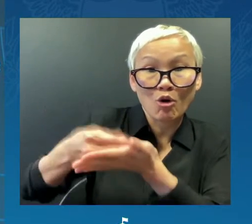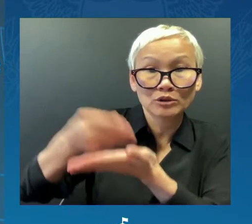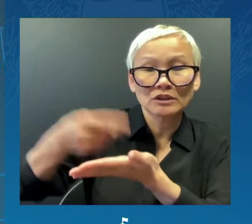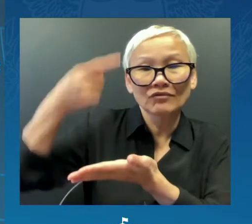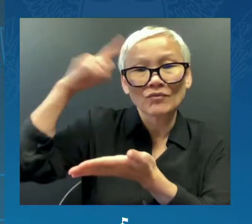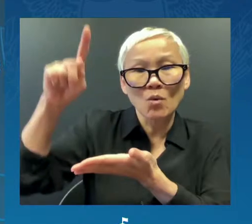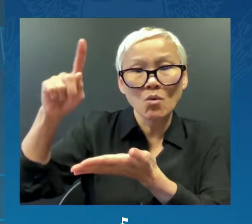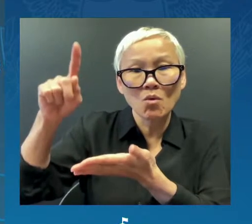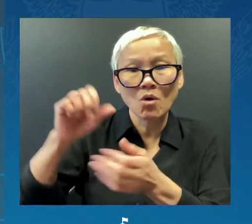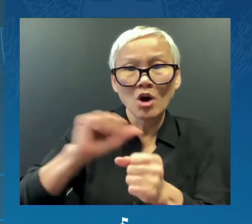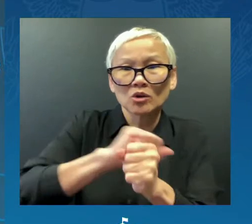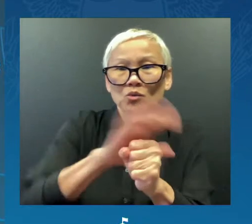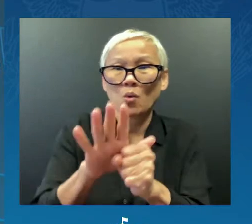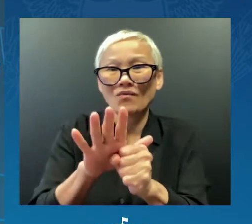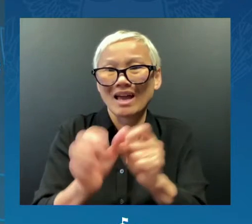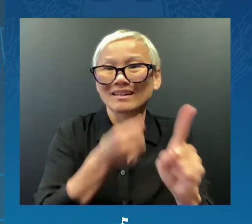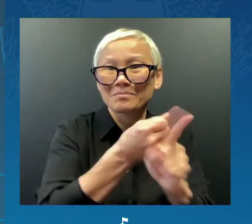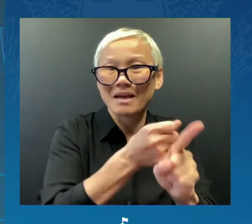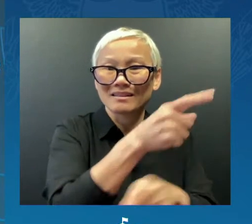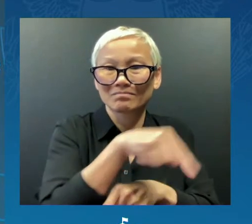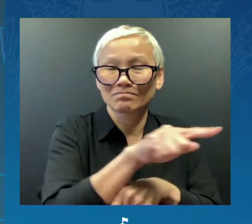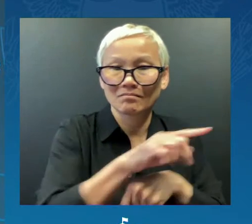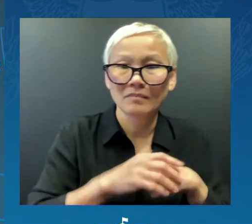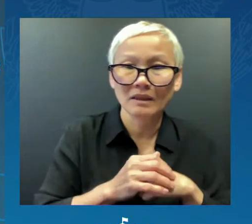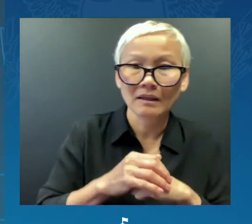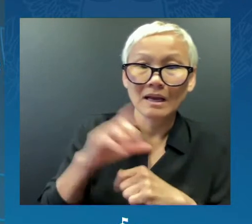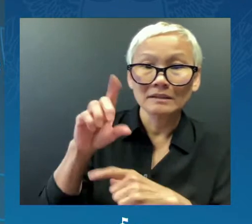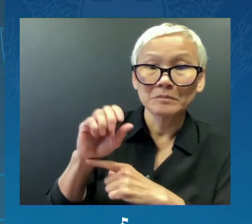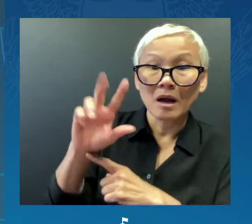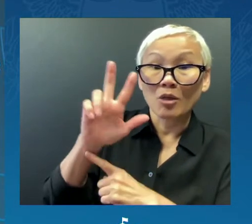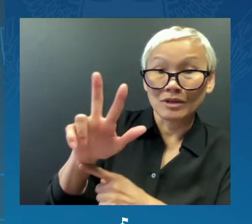and long-term agriculture and food security investments,